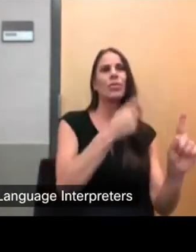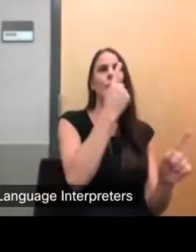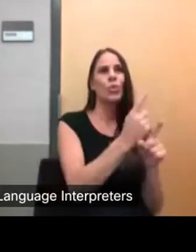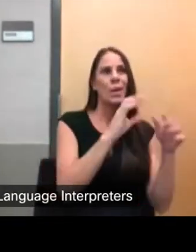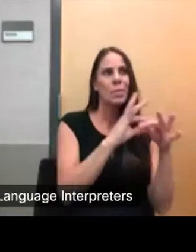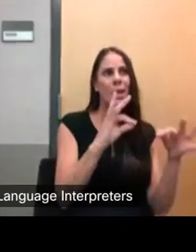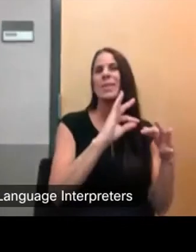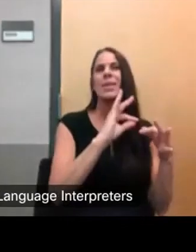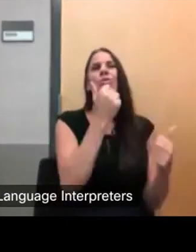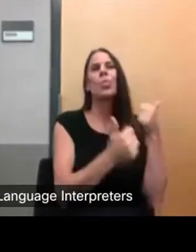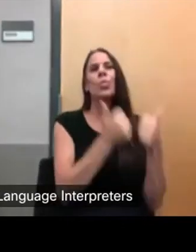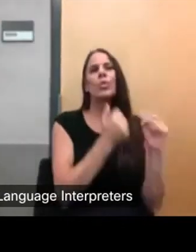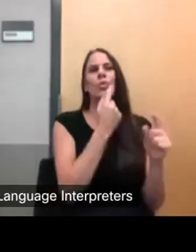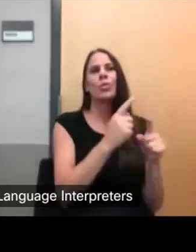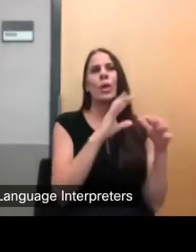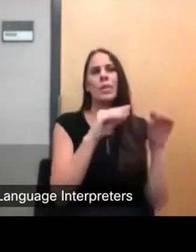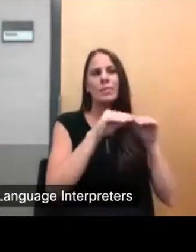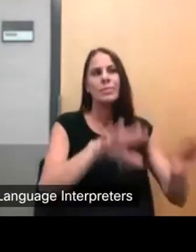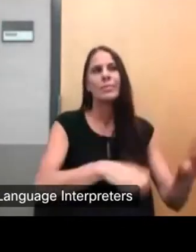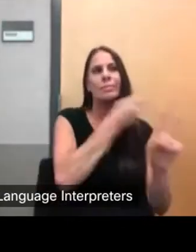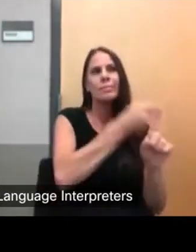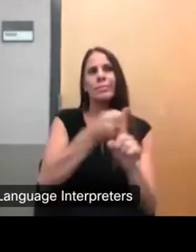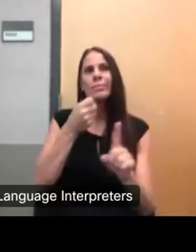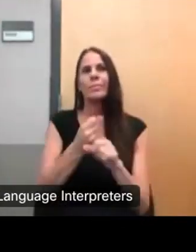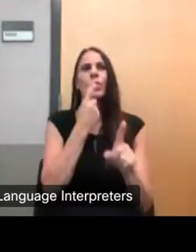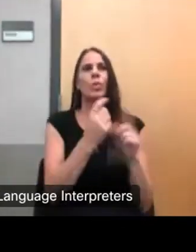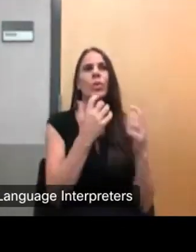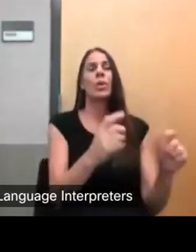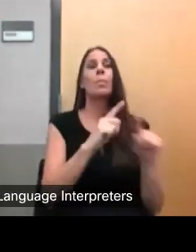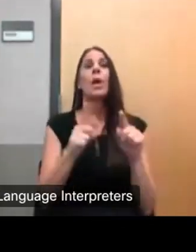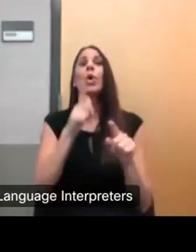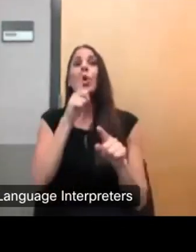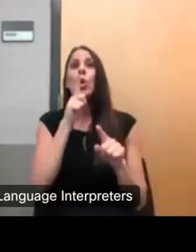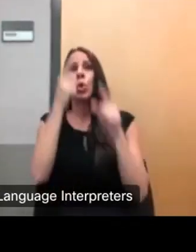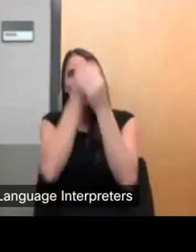But, I think Messenger is oftentimes even more important and and we saw that throughout,